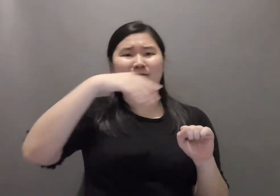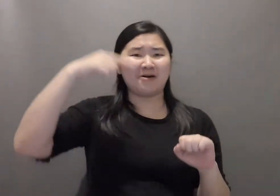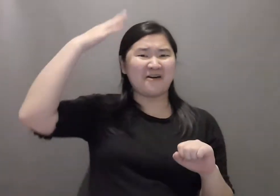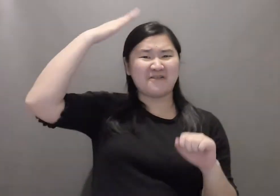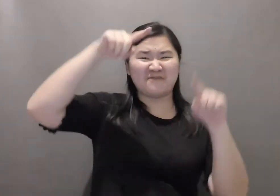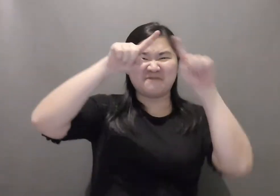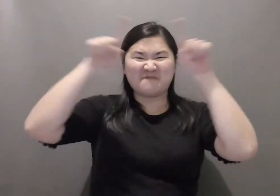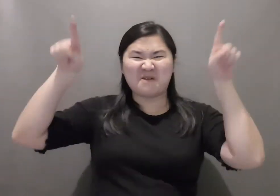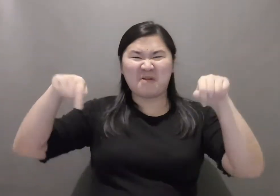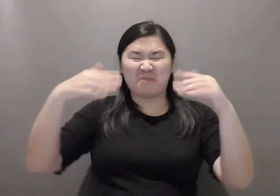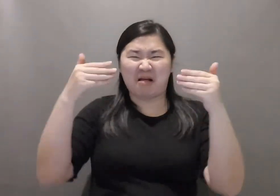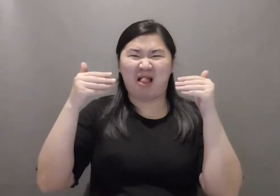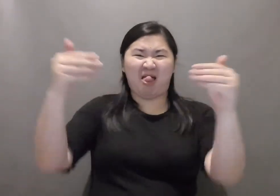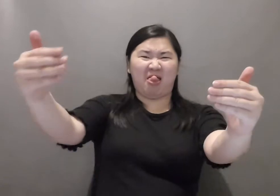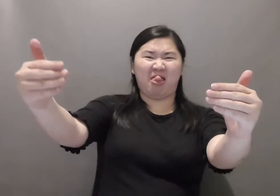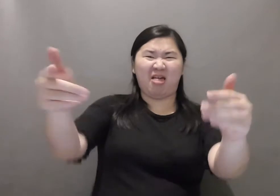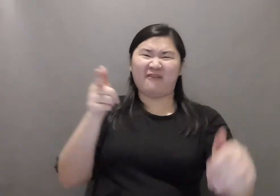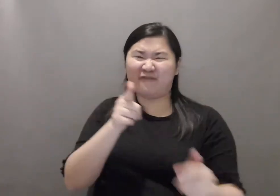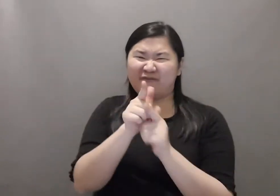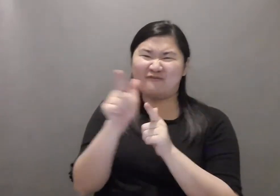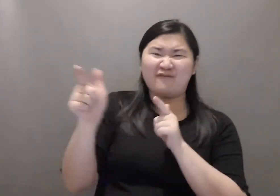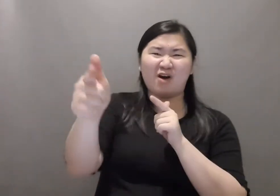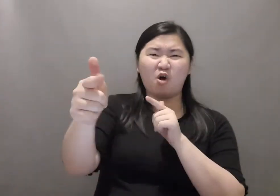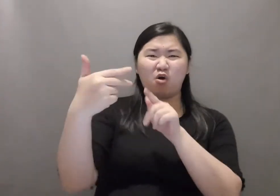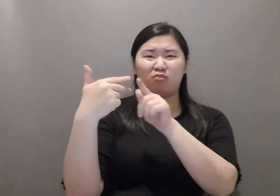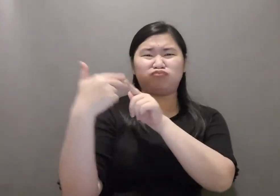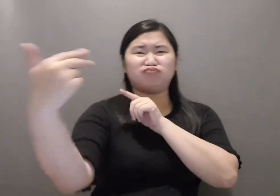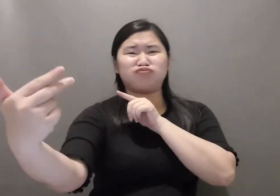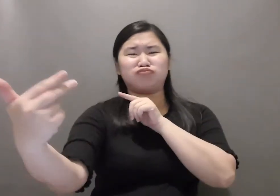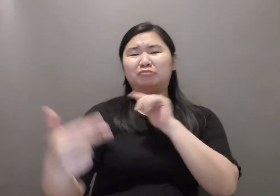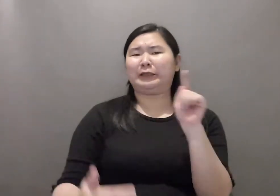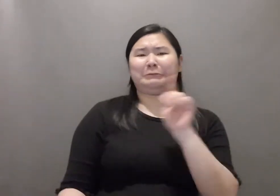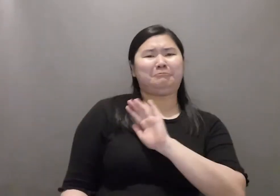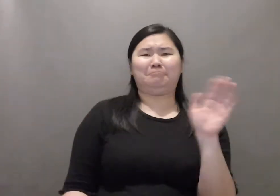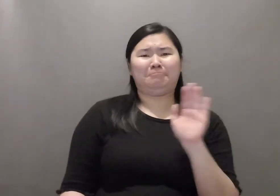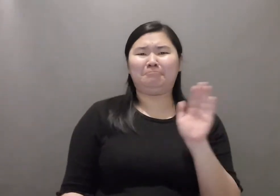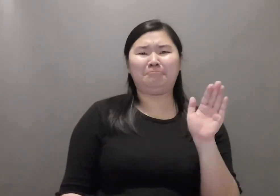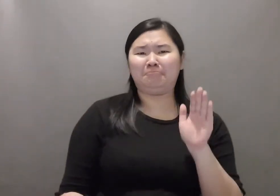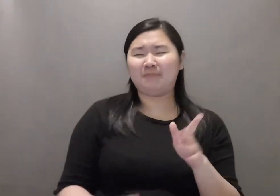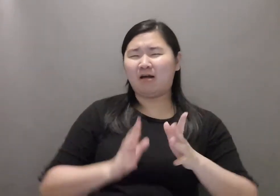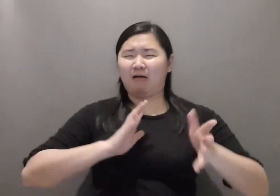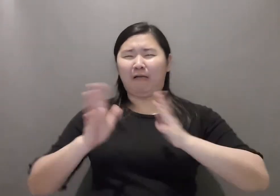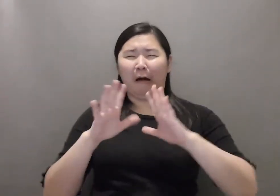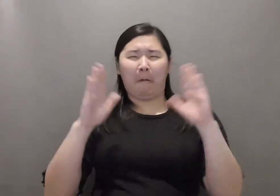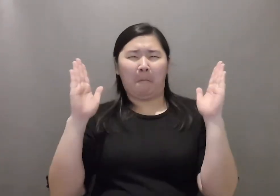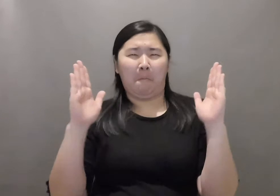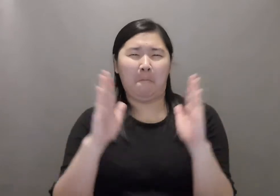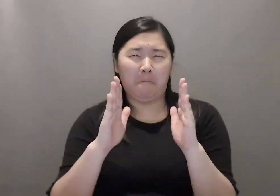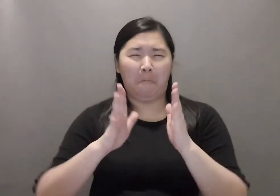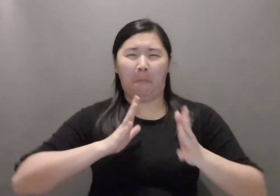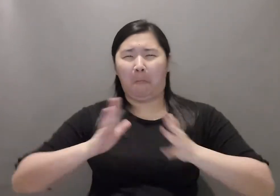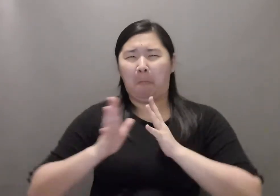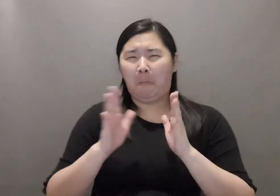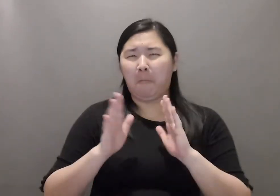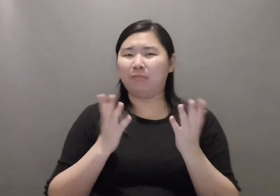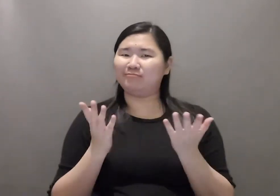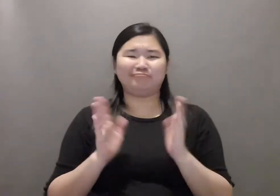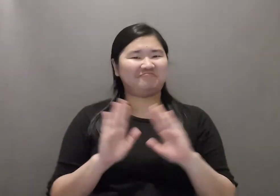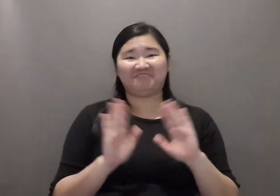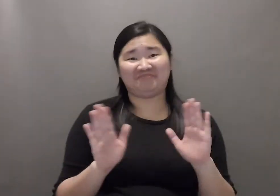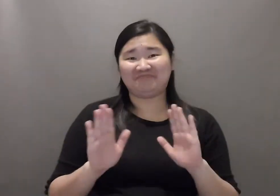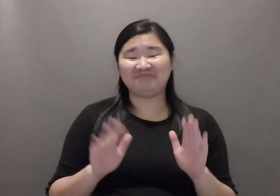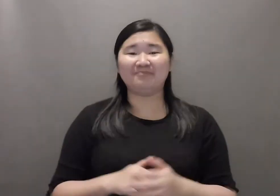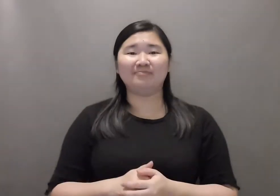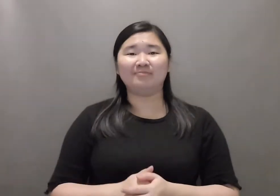That means, the signer distance is far that the empty space above his head is large, which makes the signer smaller.